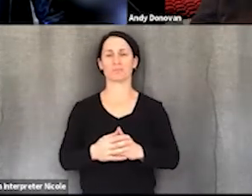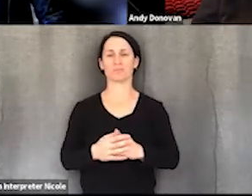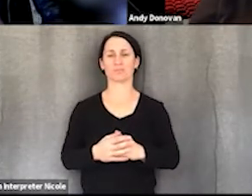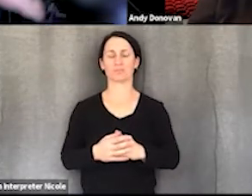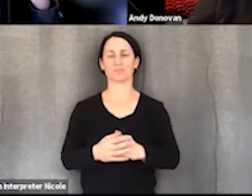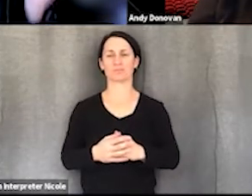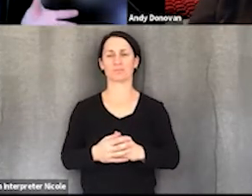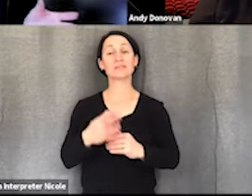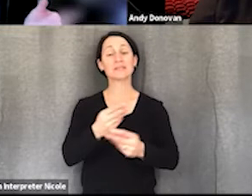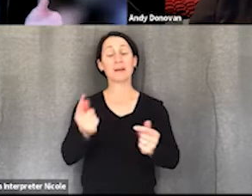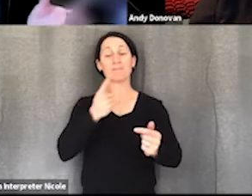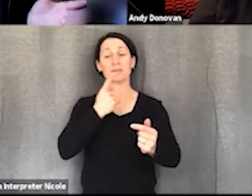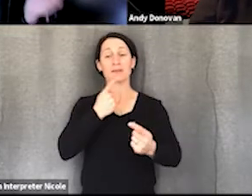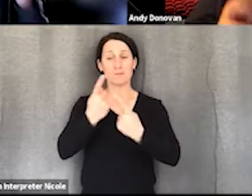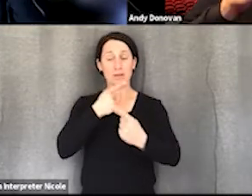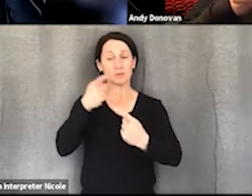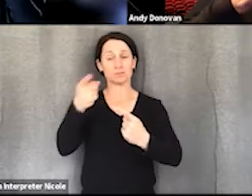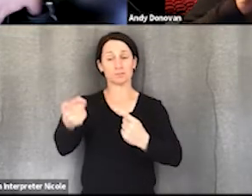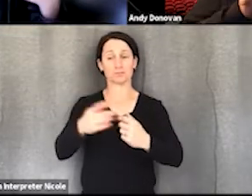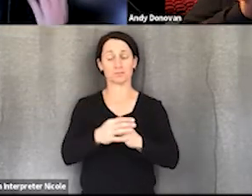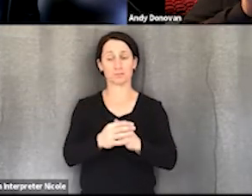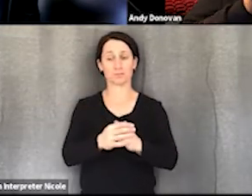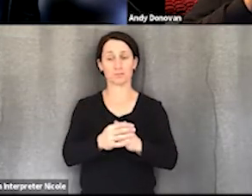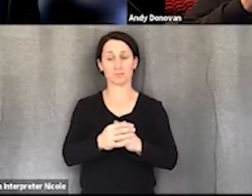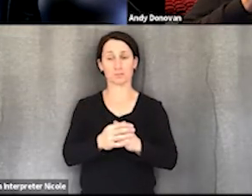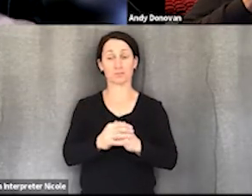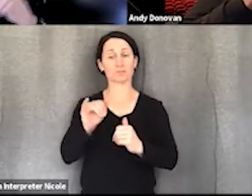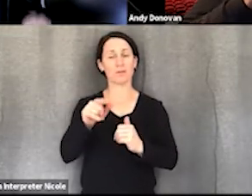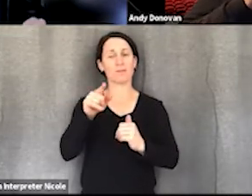So for those of you who were in the March webinar